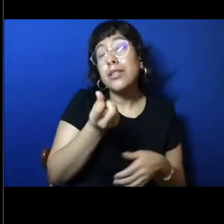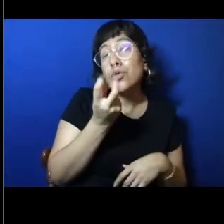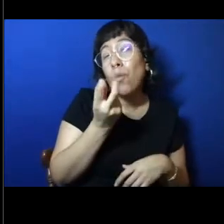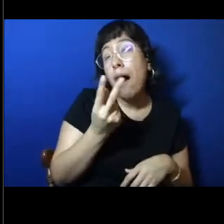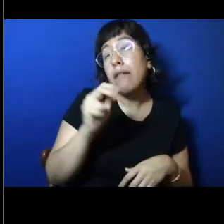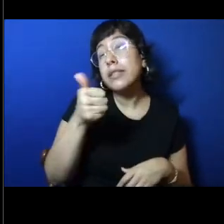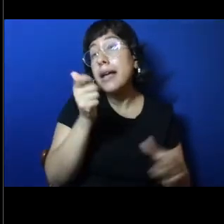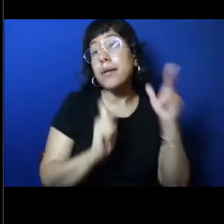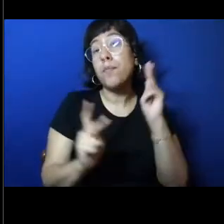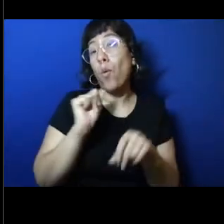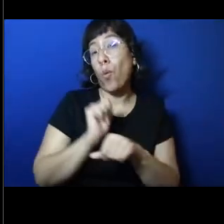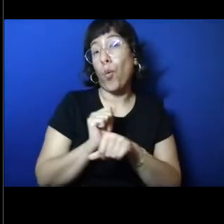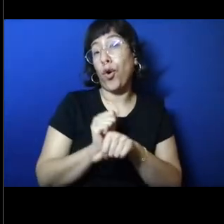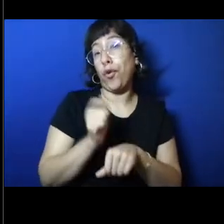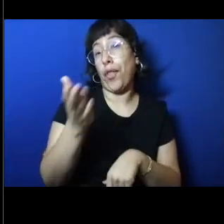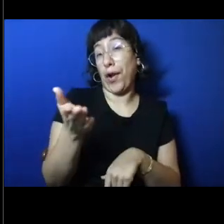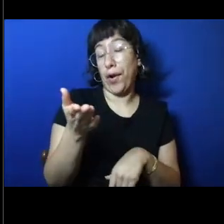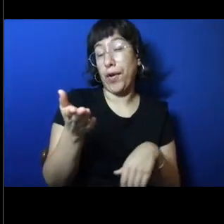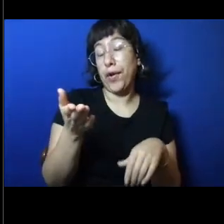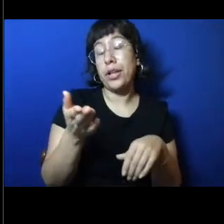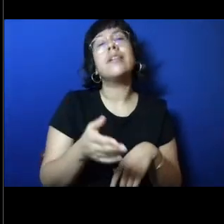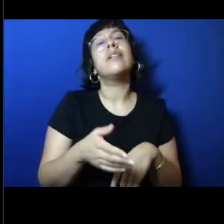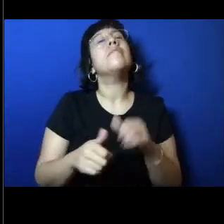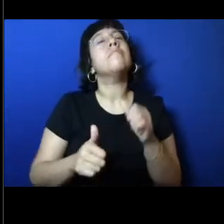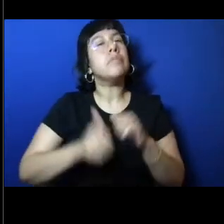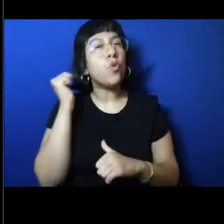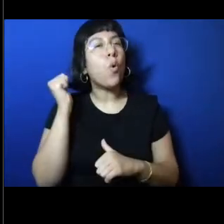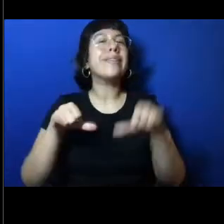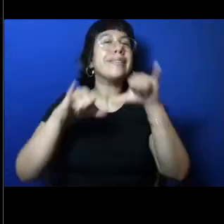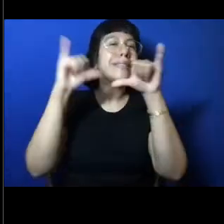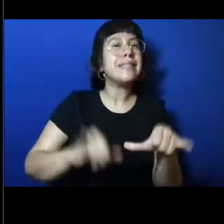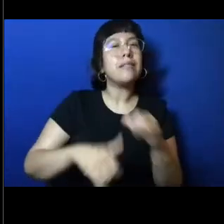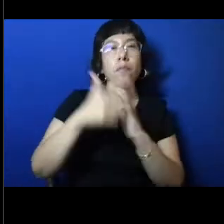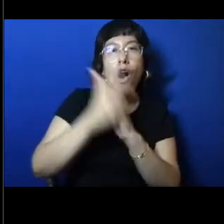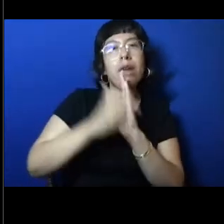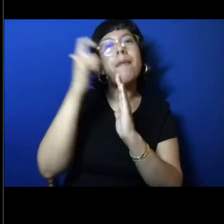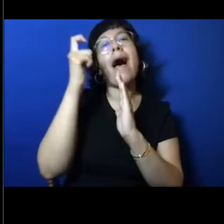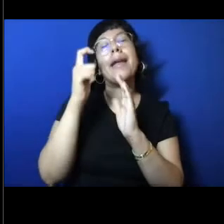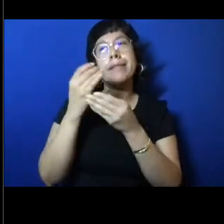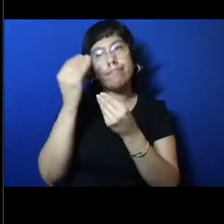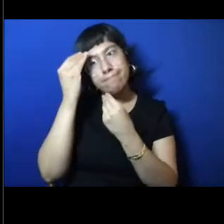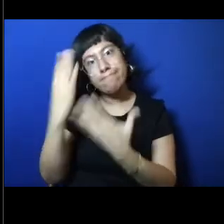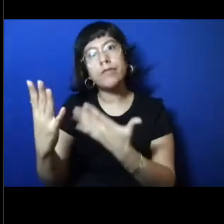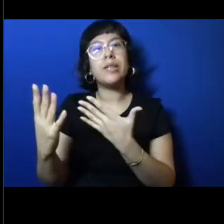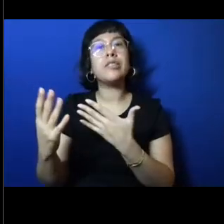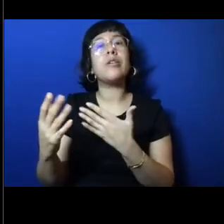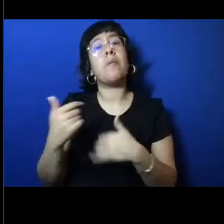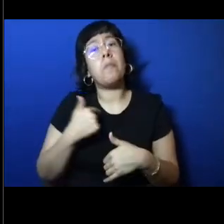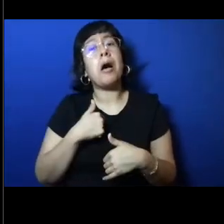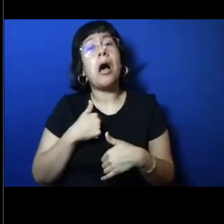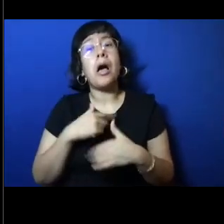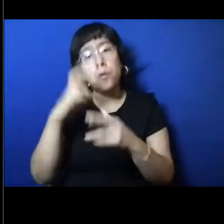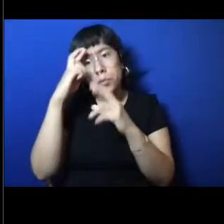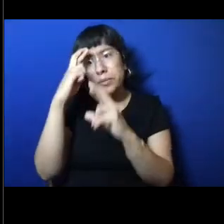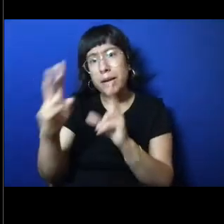So it is largely automated, but it is impressive. I mean, I definitely have a lot of respect for the people that work there and the people that are committed to doing